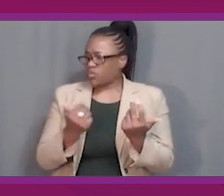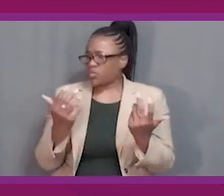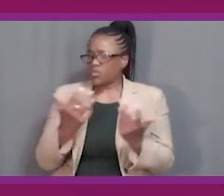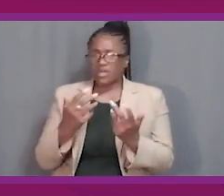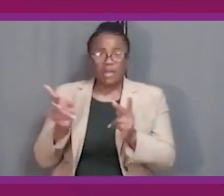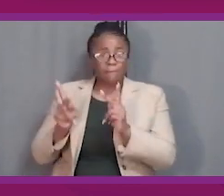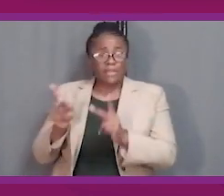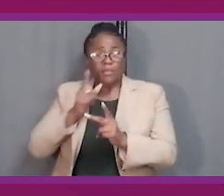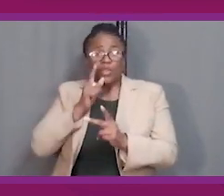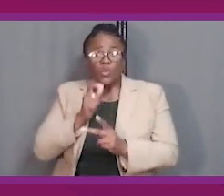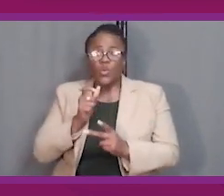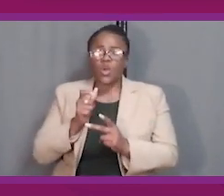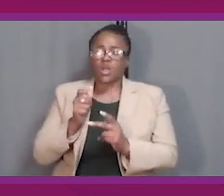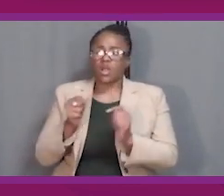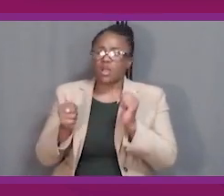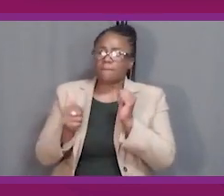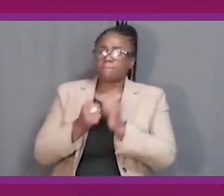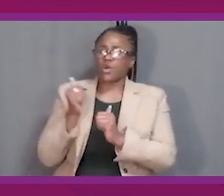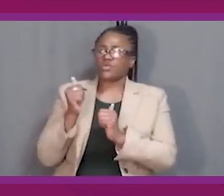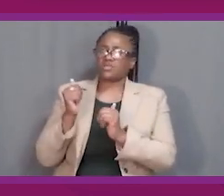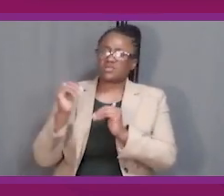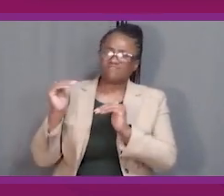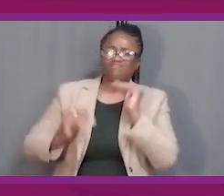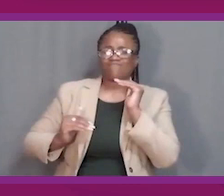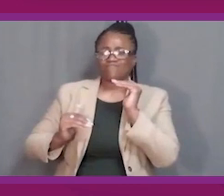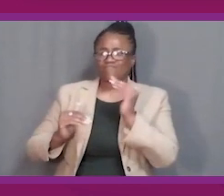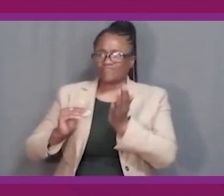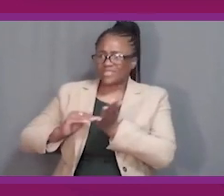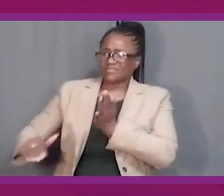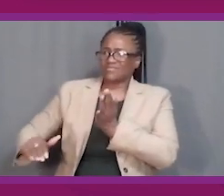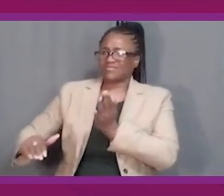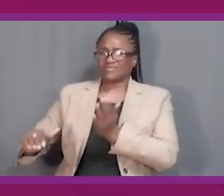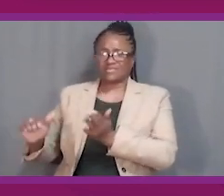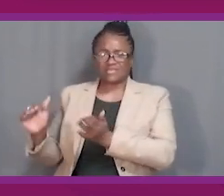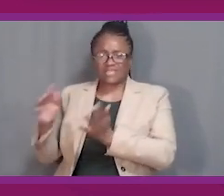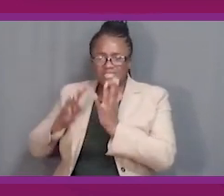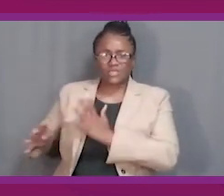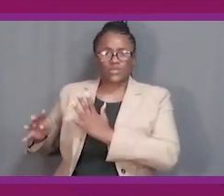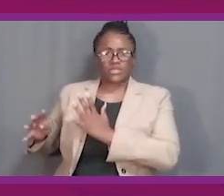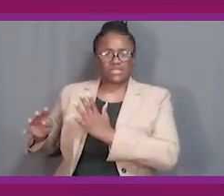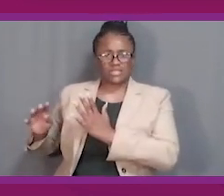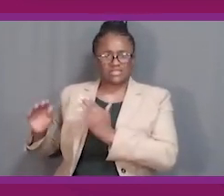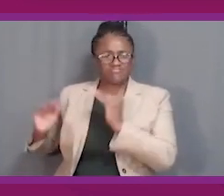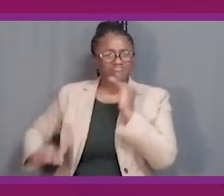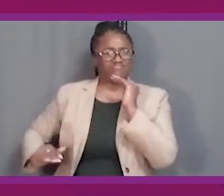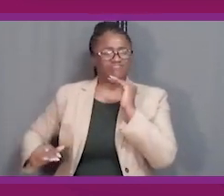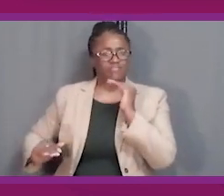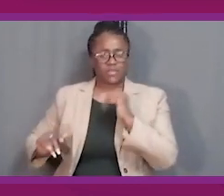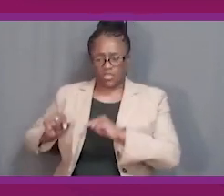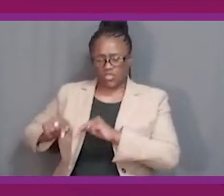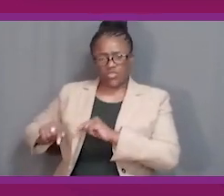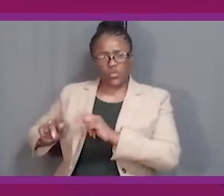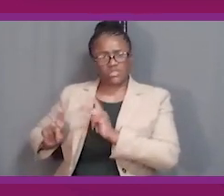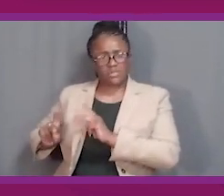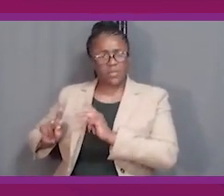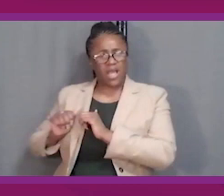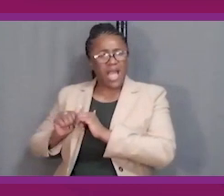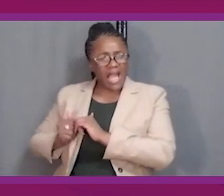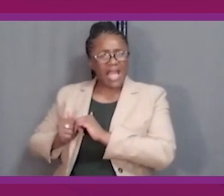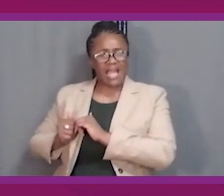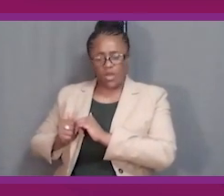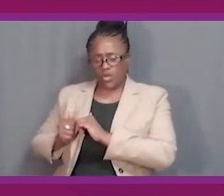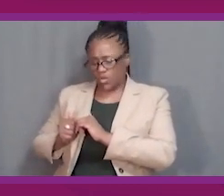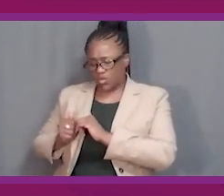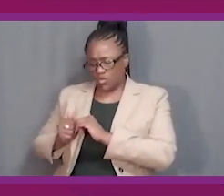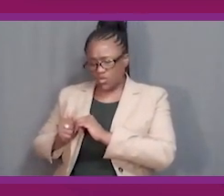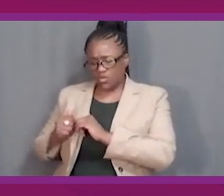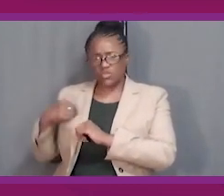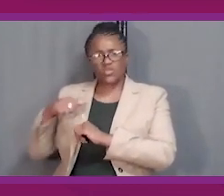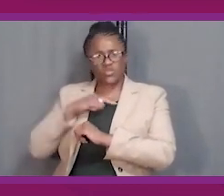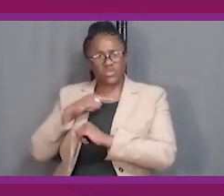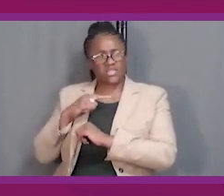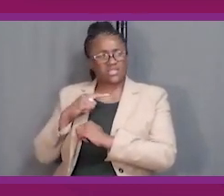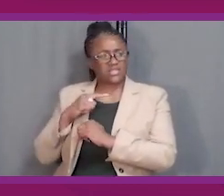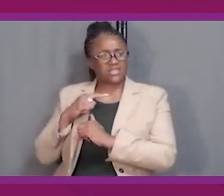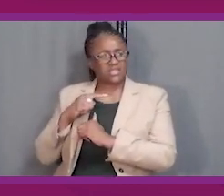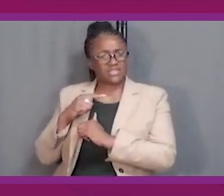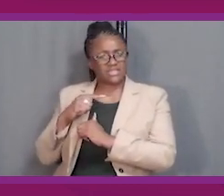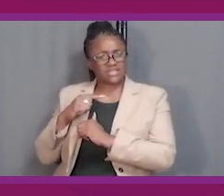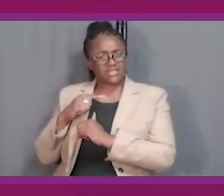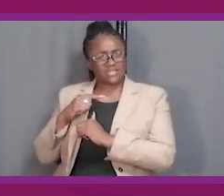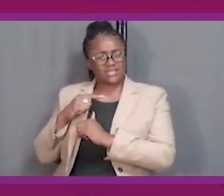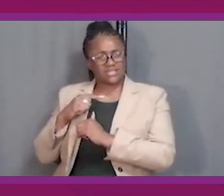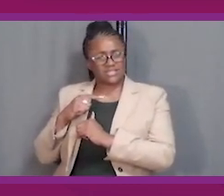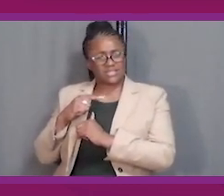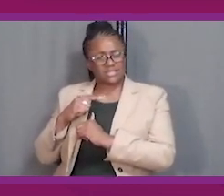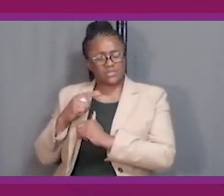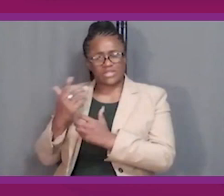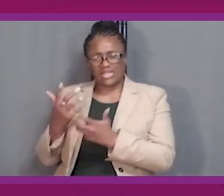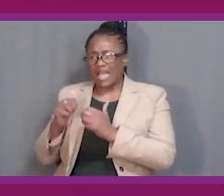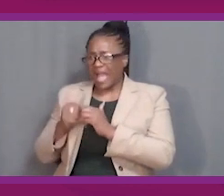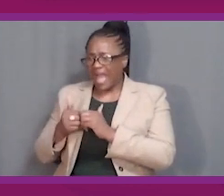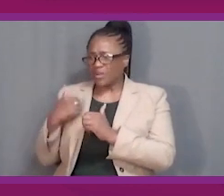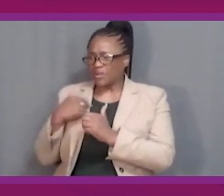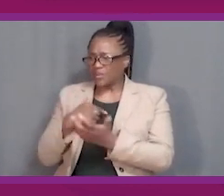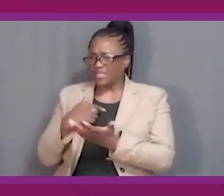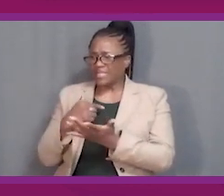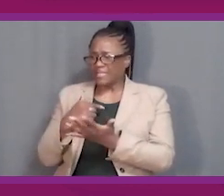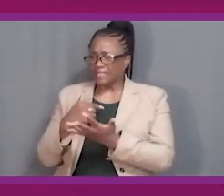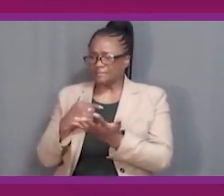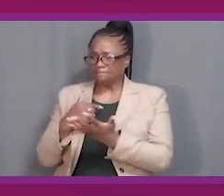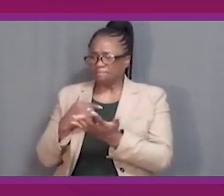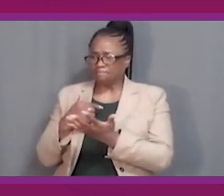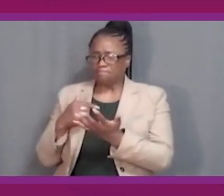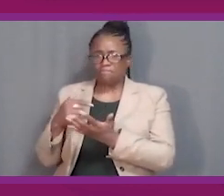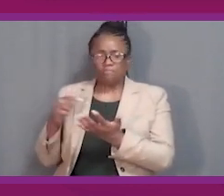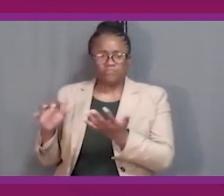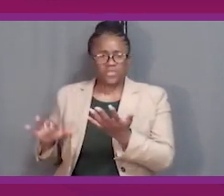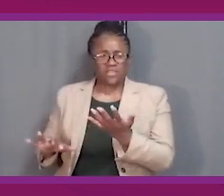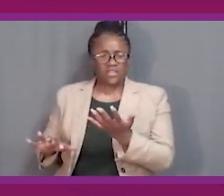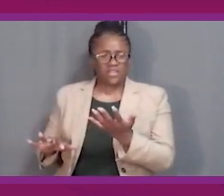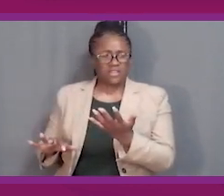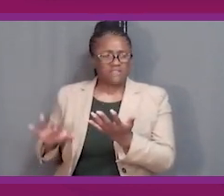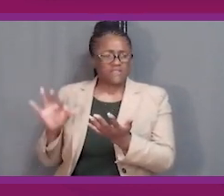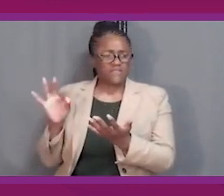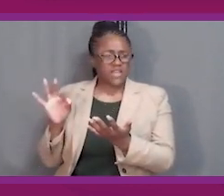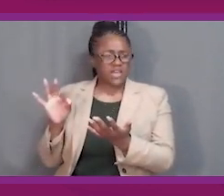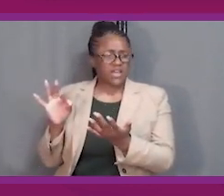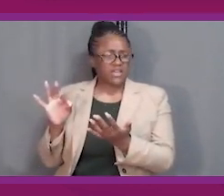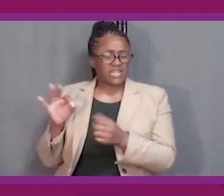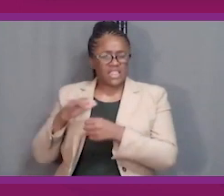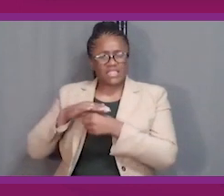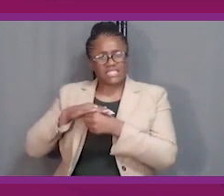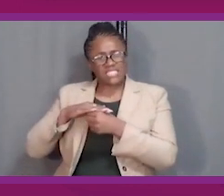are furthest left behind, how do we find the space for their wisdom and their leadership?